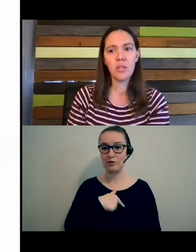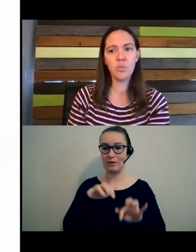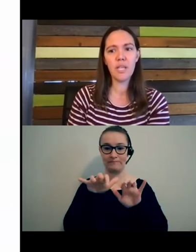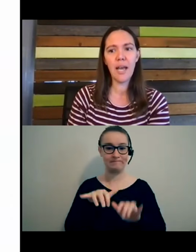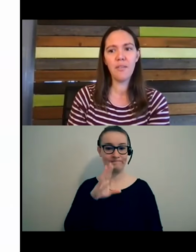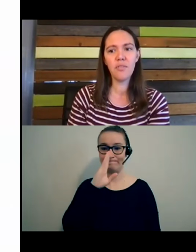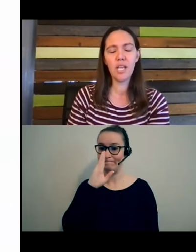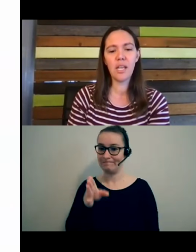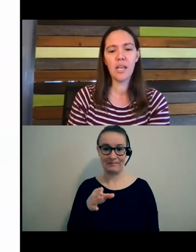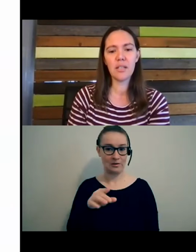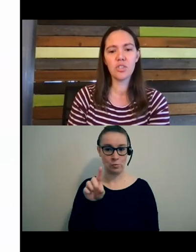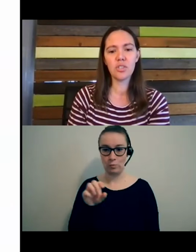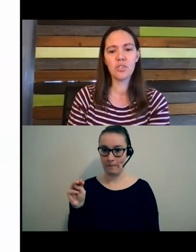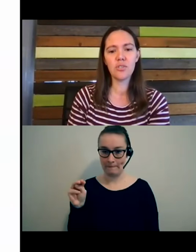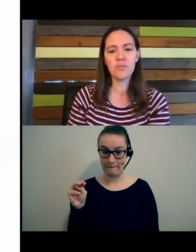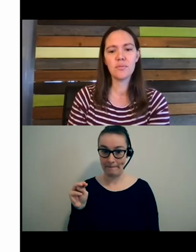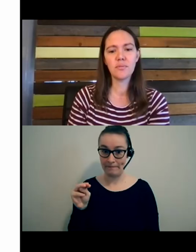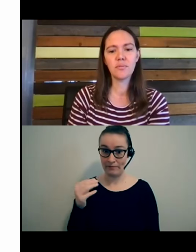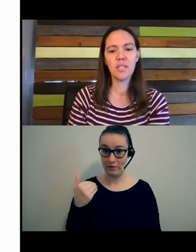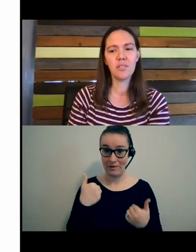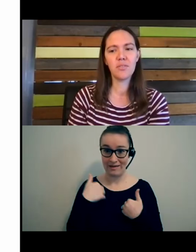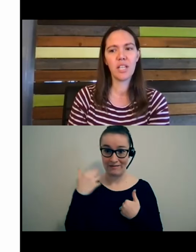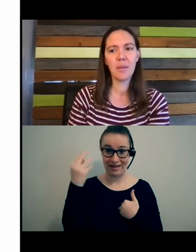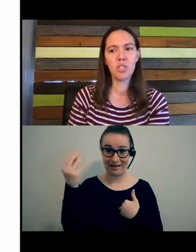Do we have an external link for captions?